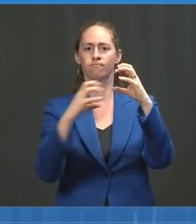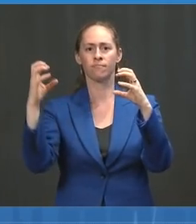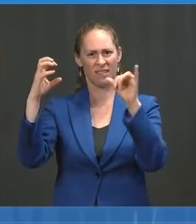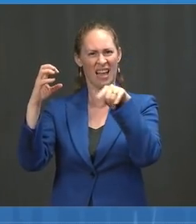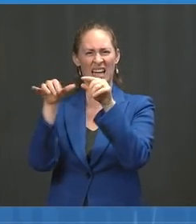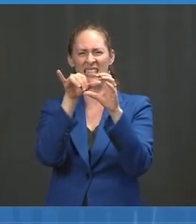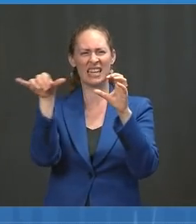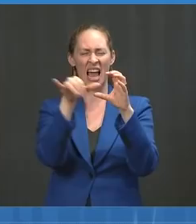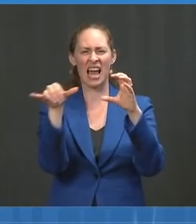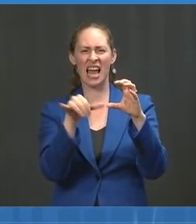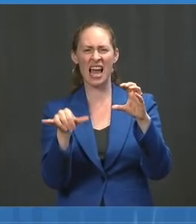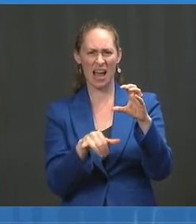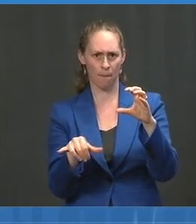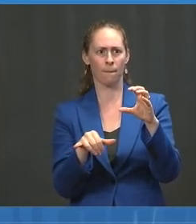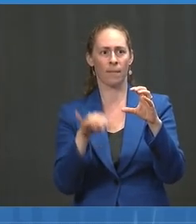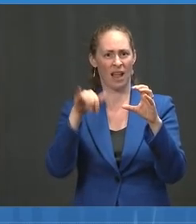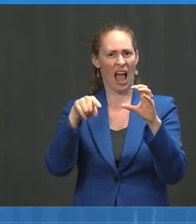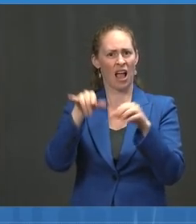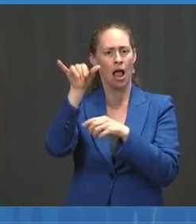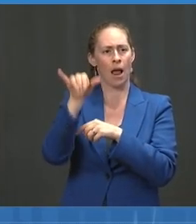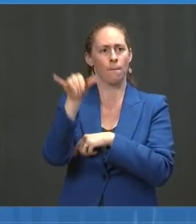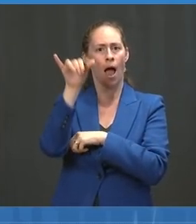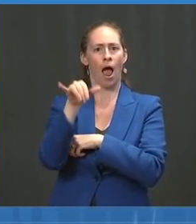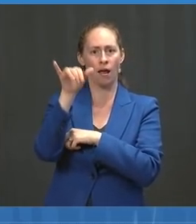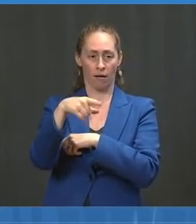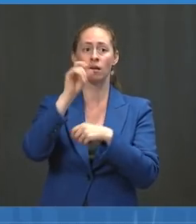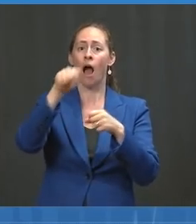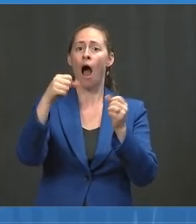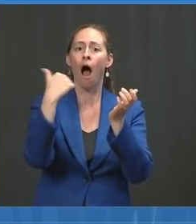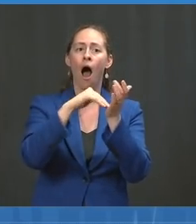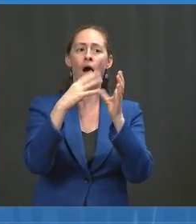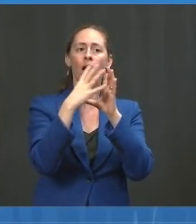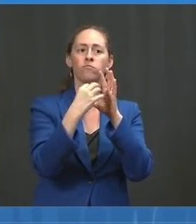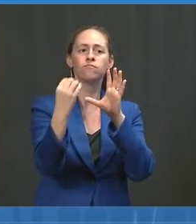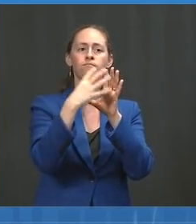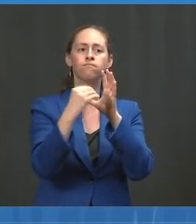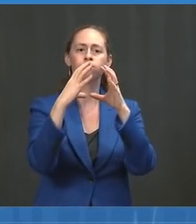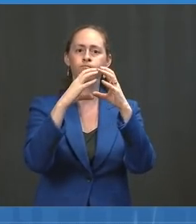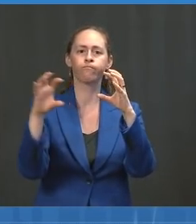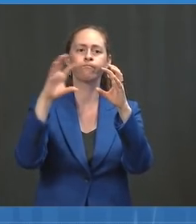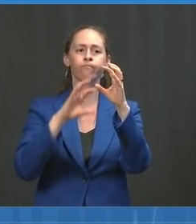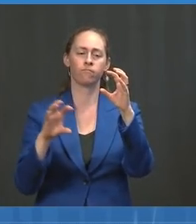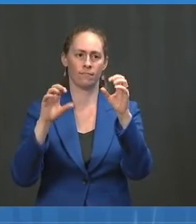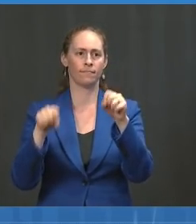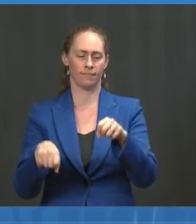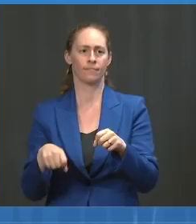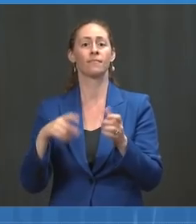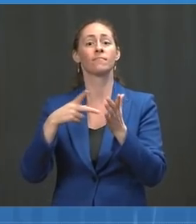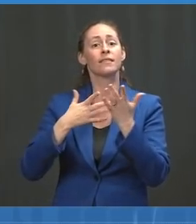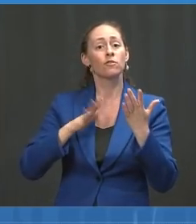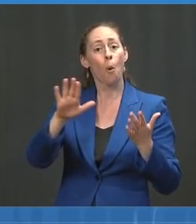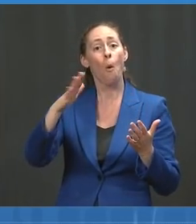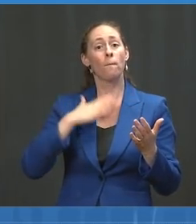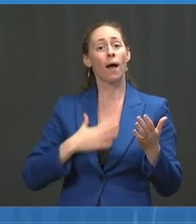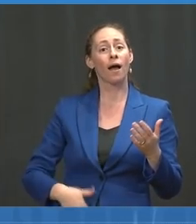that can actually be produced in the in-vitro situation in unlimited quantities.